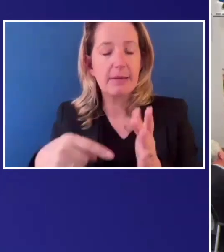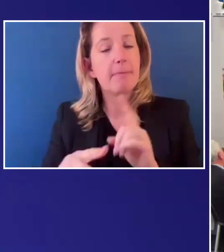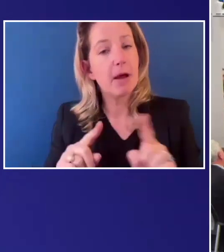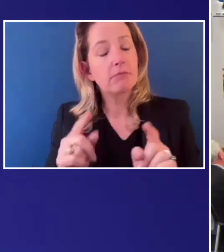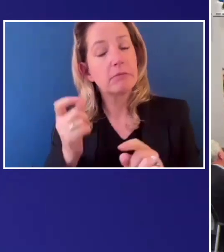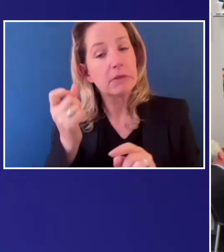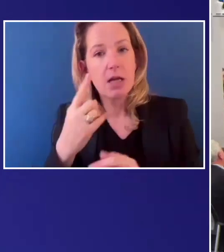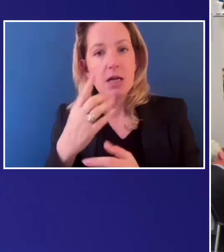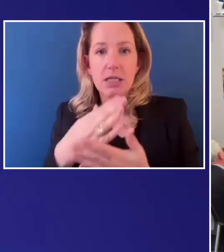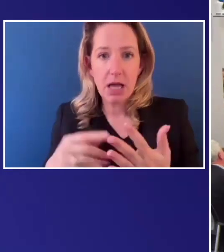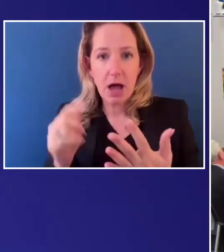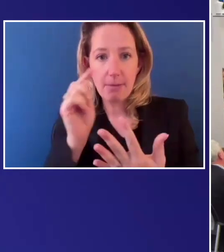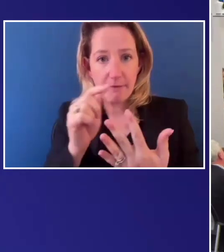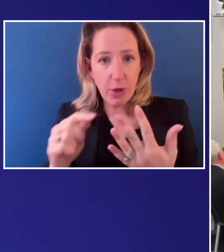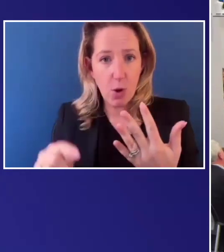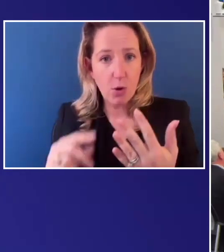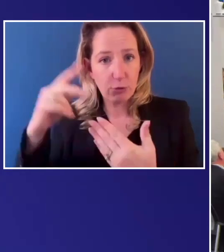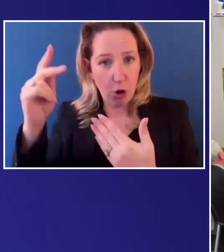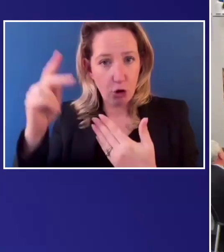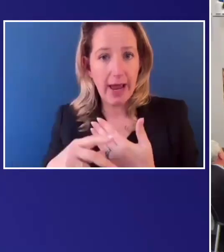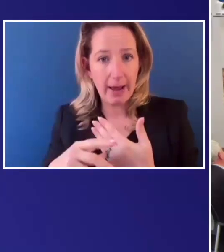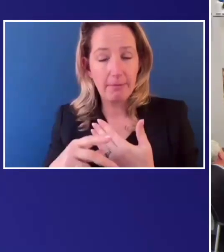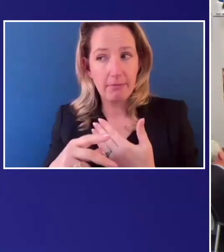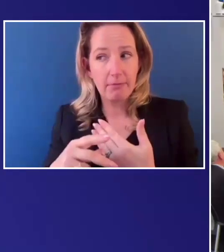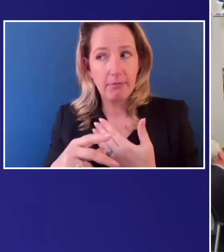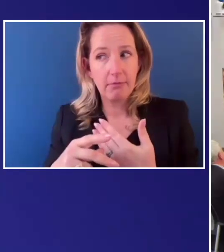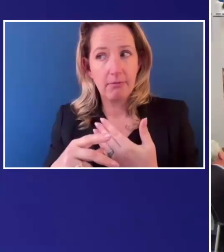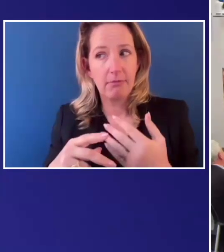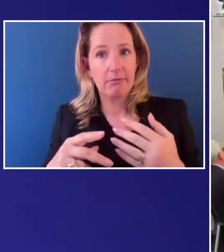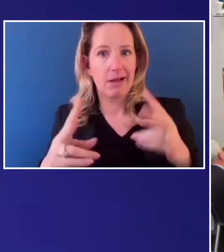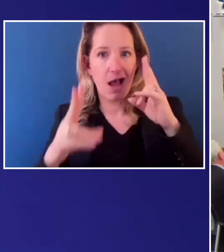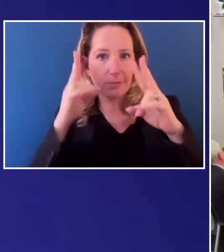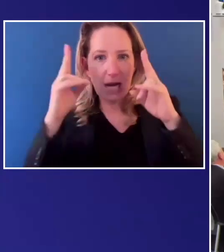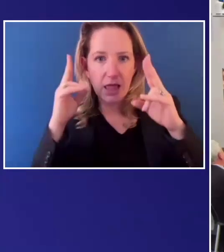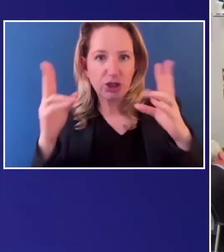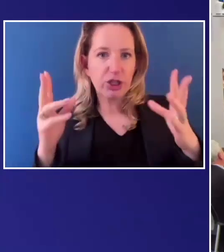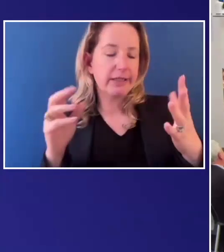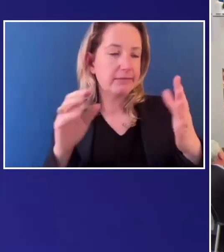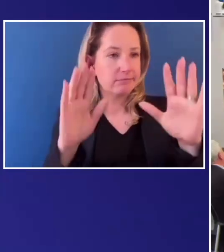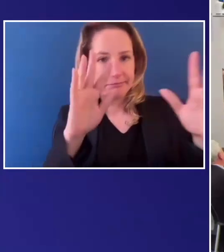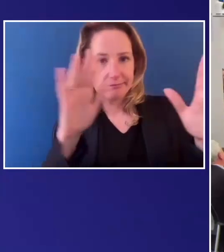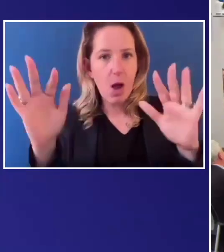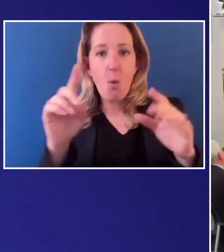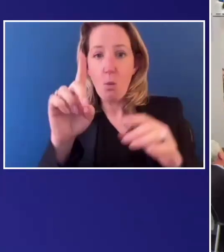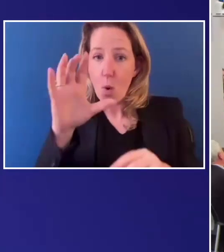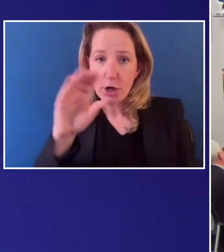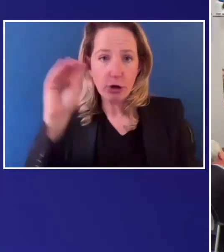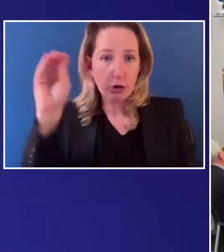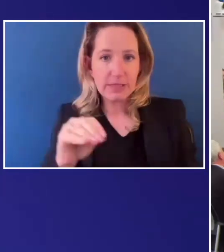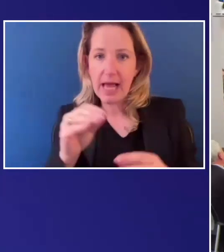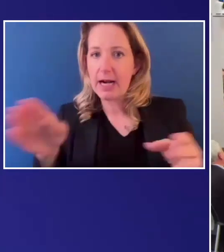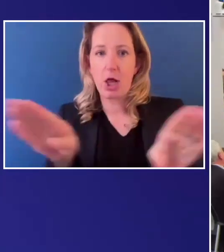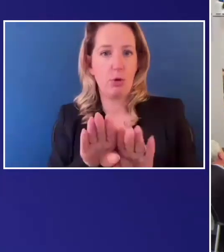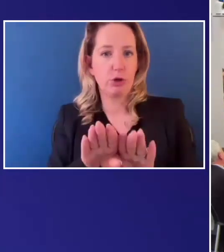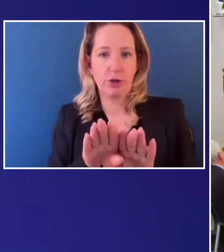that are looking at 100% closure or cancellation, they're very heavily relying